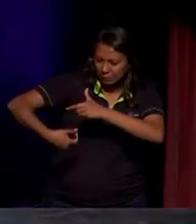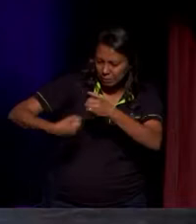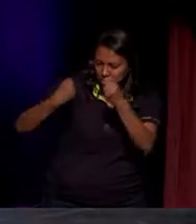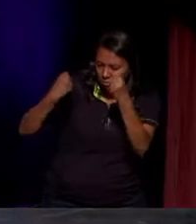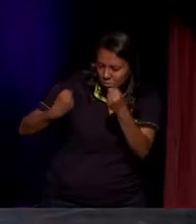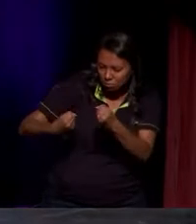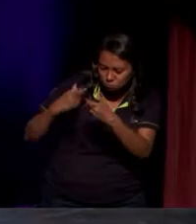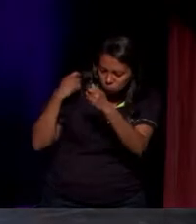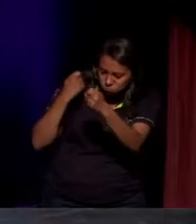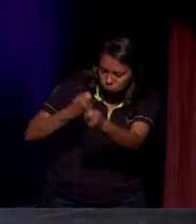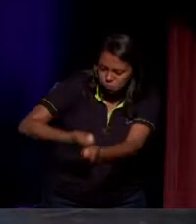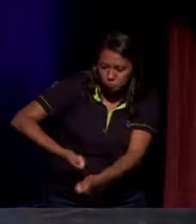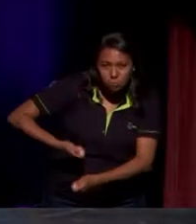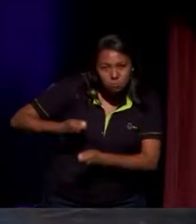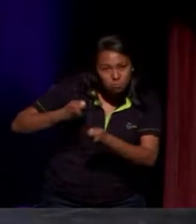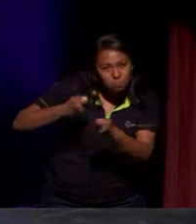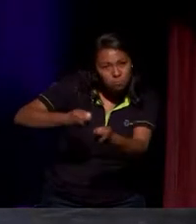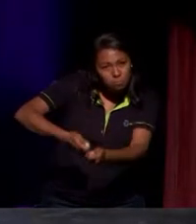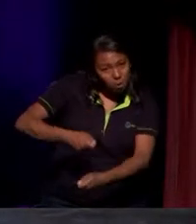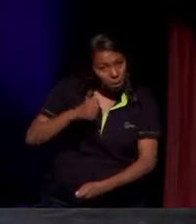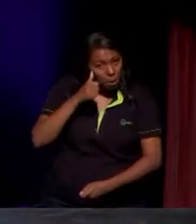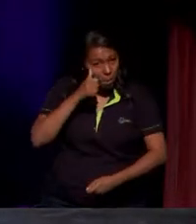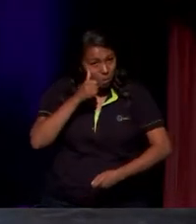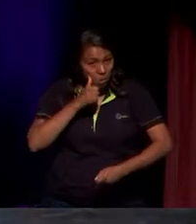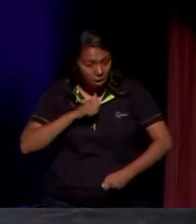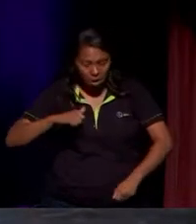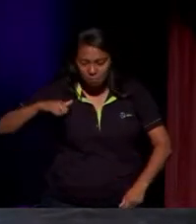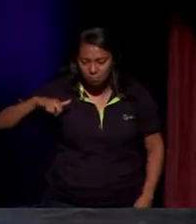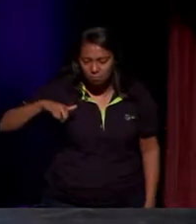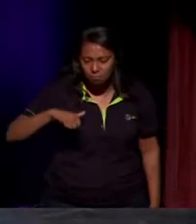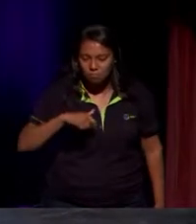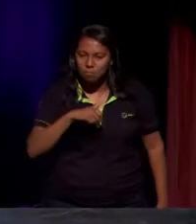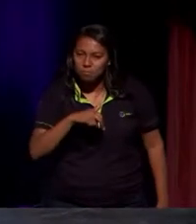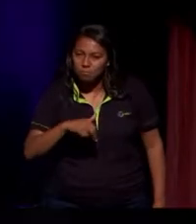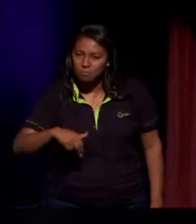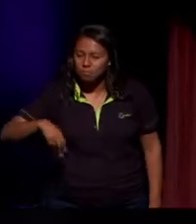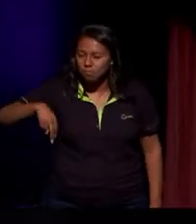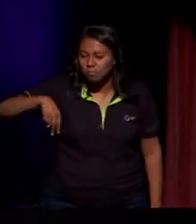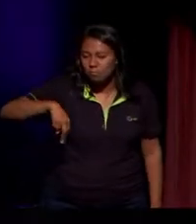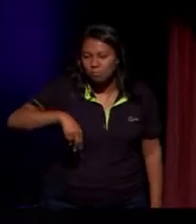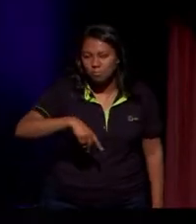your feet are crossing more than places, they are going through times.